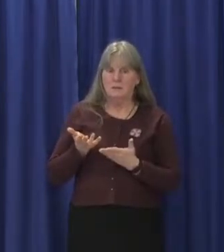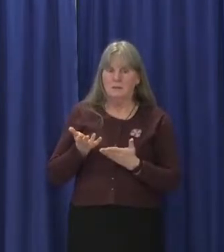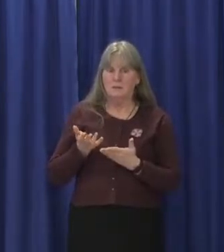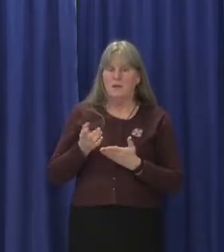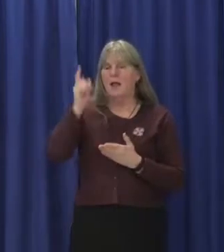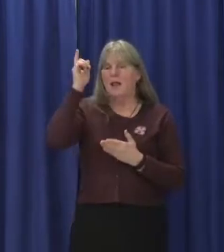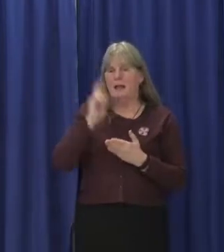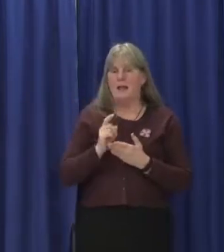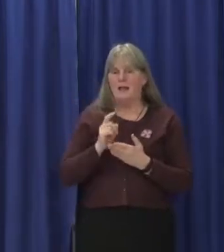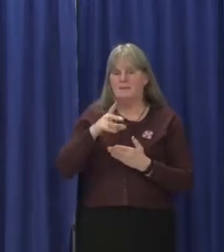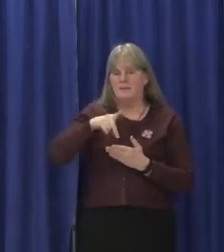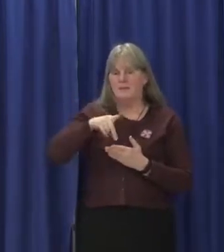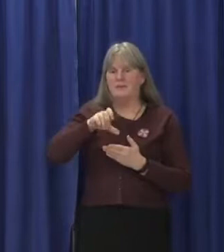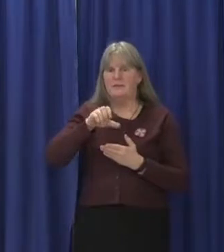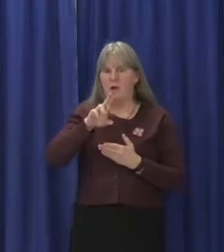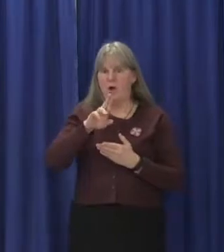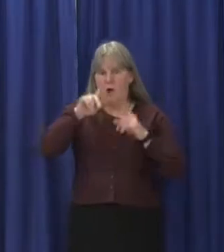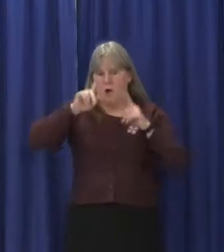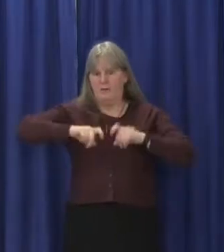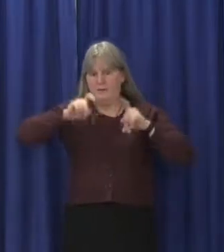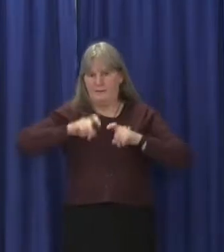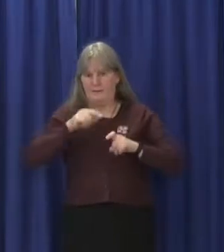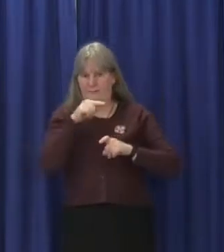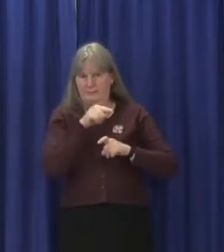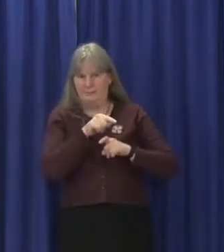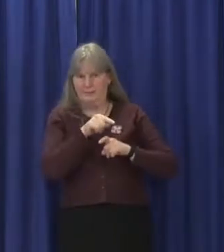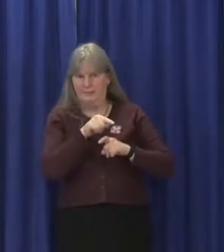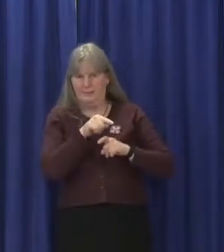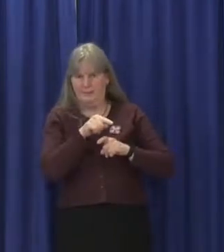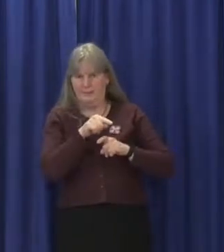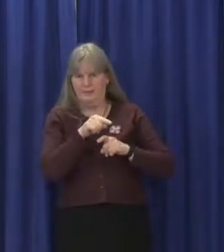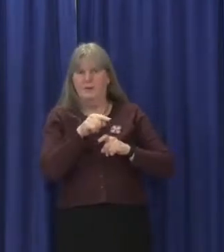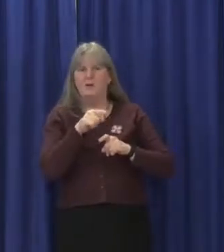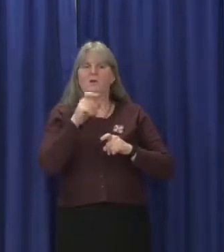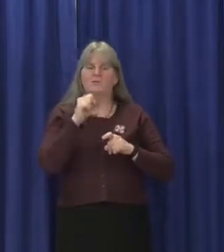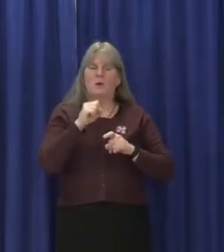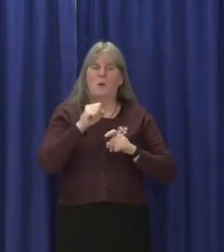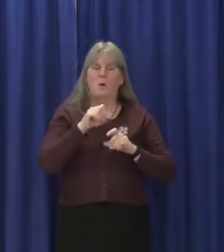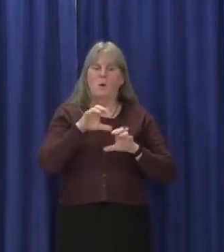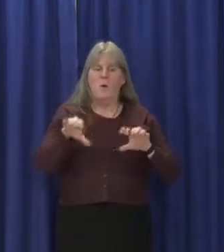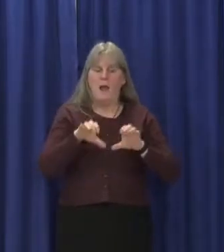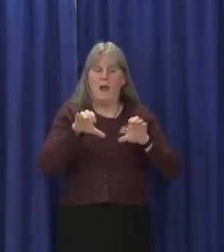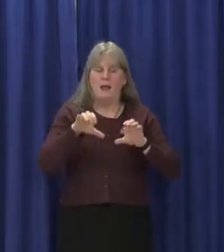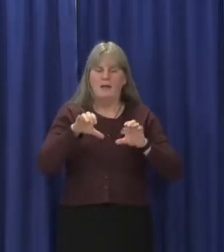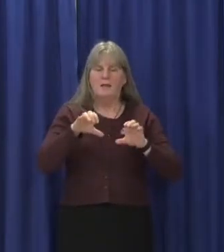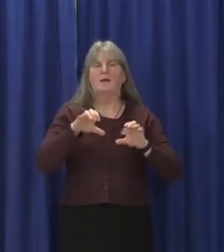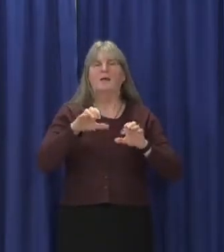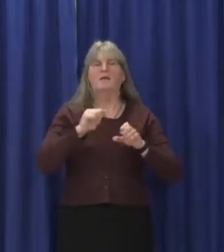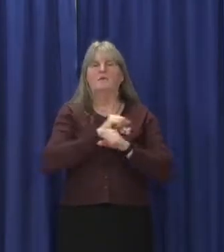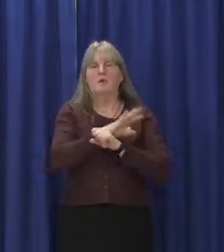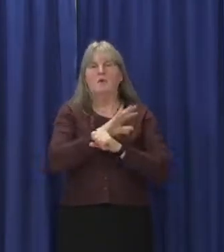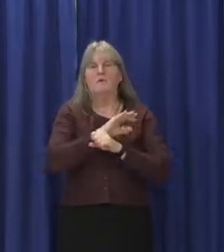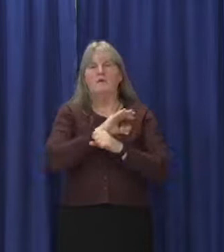By your own admission today that, you know, the numbers-- the case count looks low, you're actually reducing, it